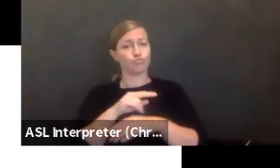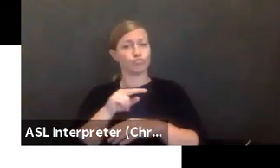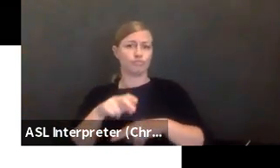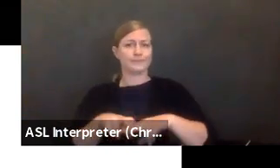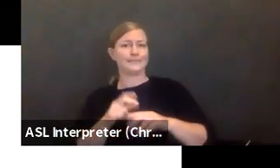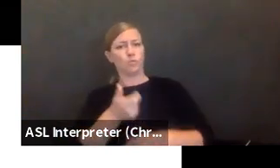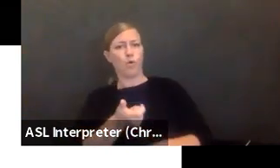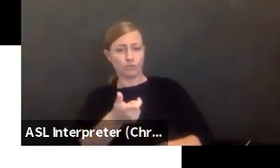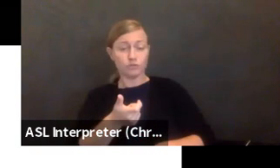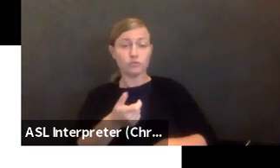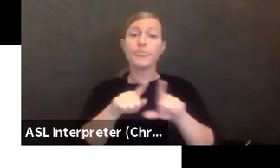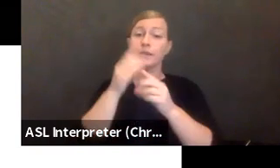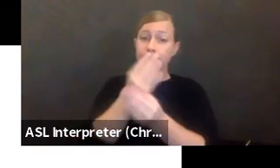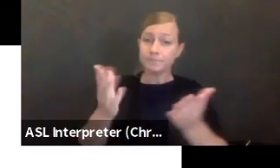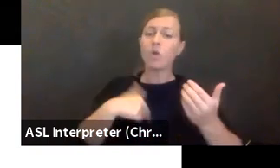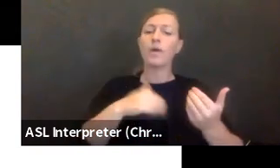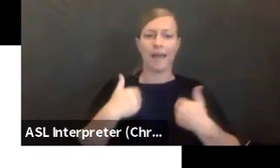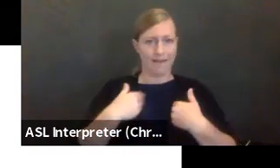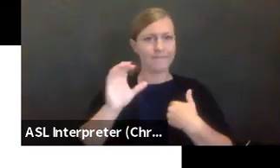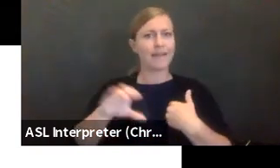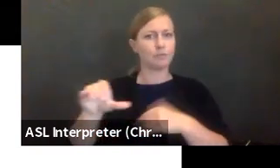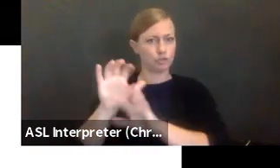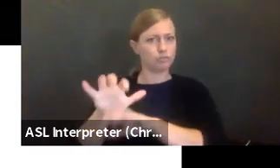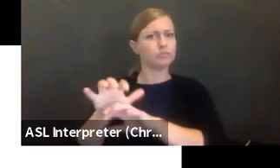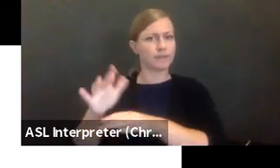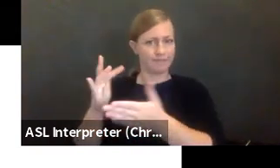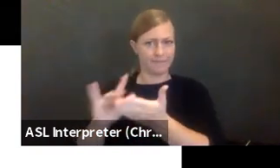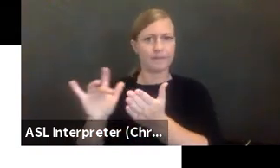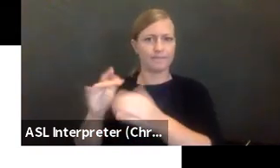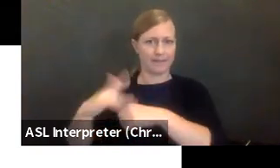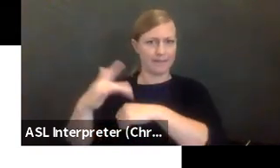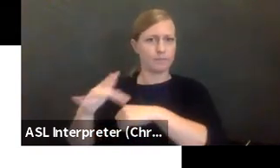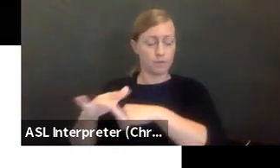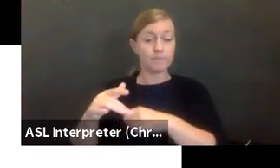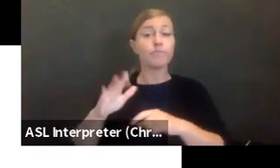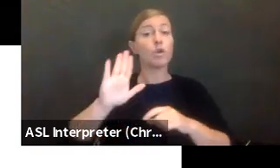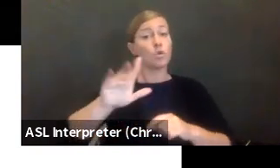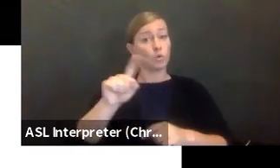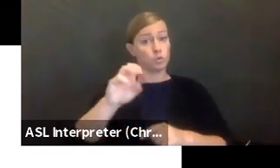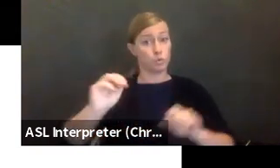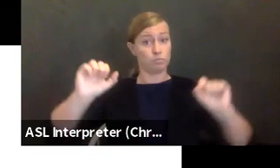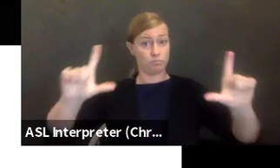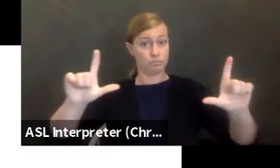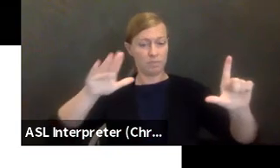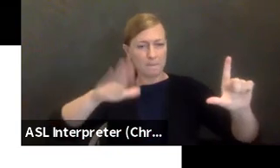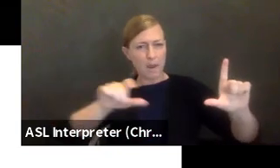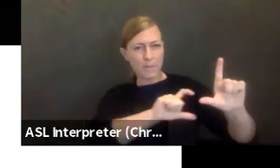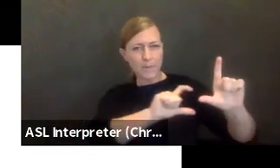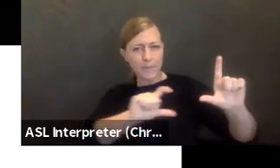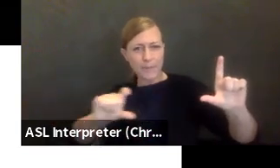that's because with a larger numbers we have chosen to go to a webinar format; a webinar format is available that way as participants you can sit back and relax. We also wanted to make sure that you are aware we have captioning available